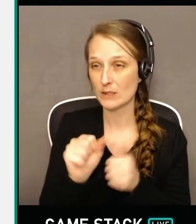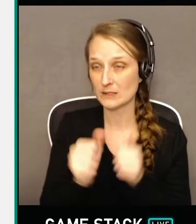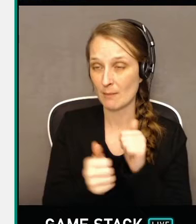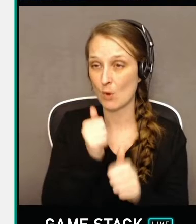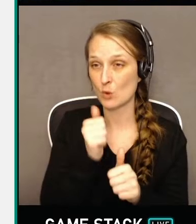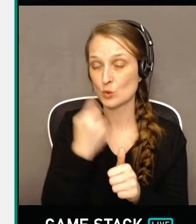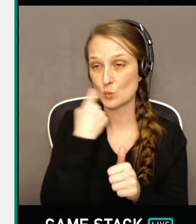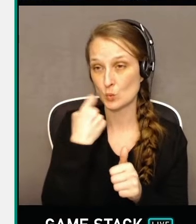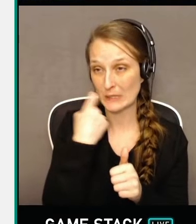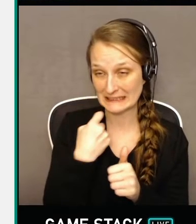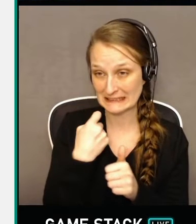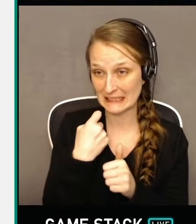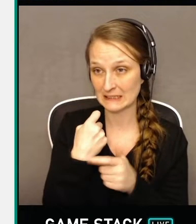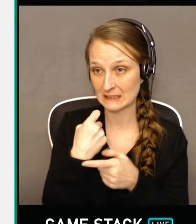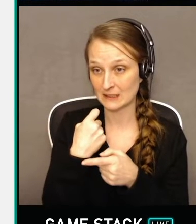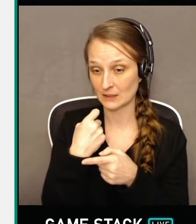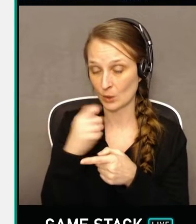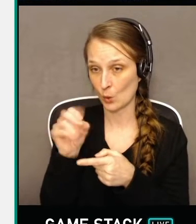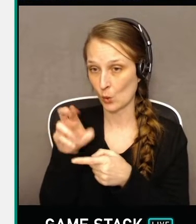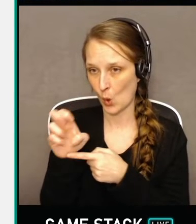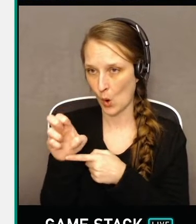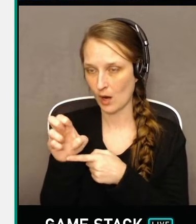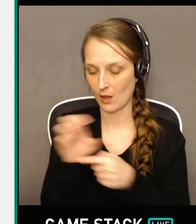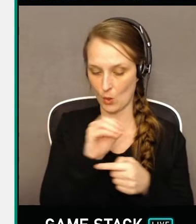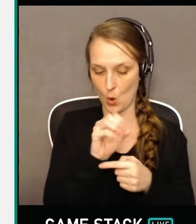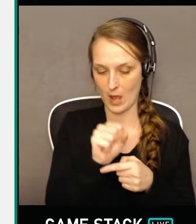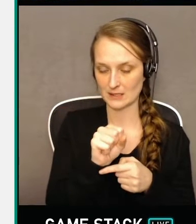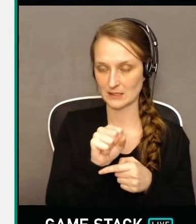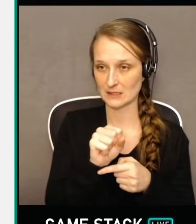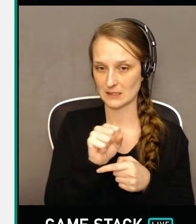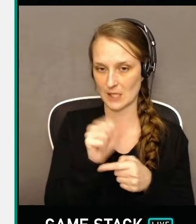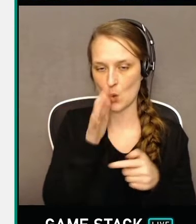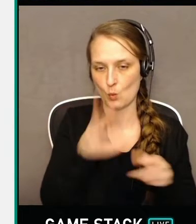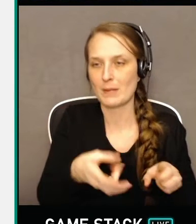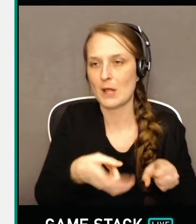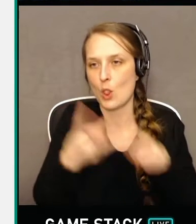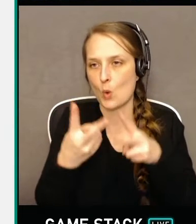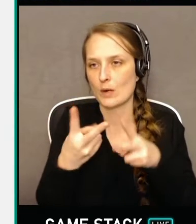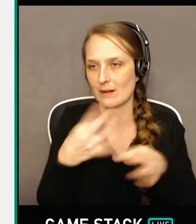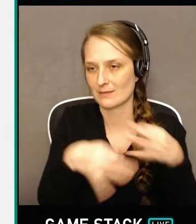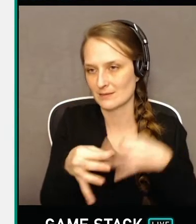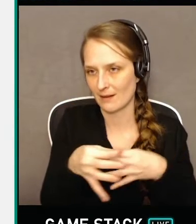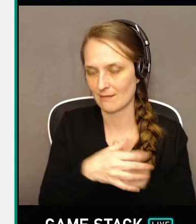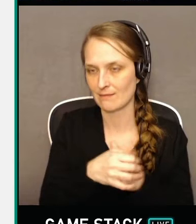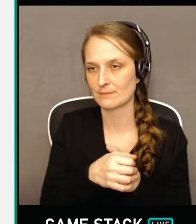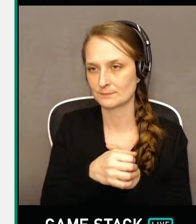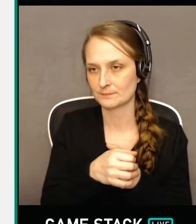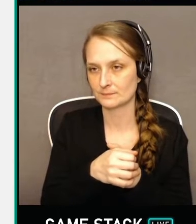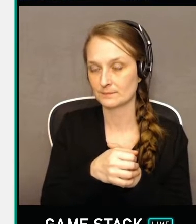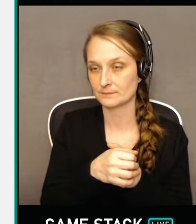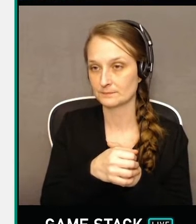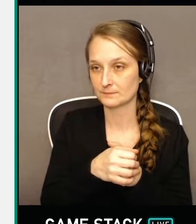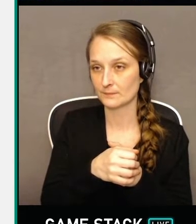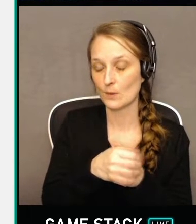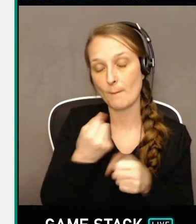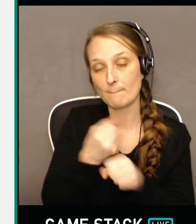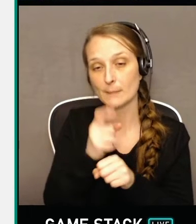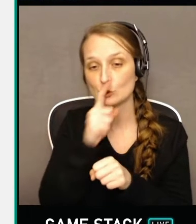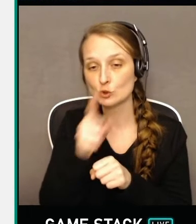what a game shipped with, the OS version of D3D12 core gets loaded instead. This way we can make sure that the latest,